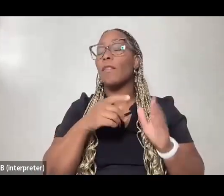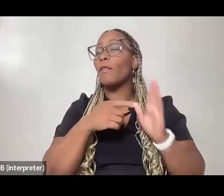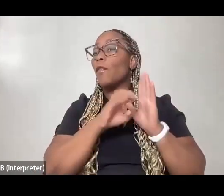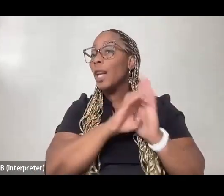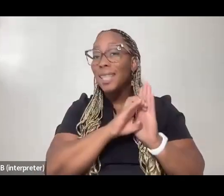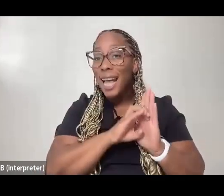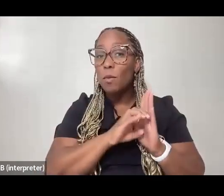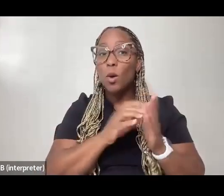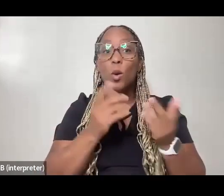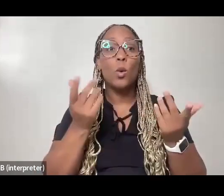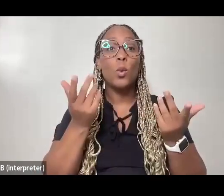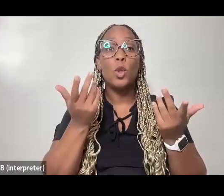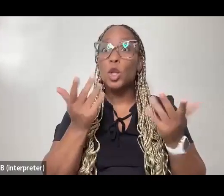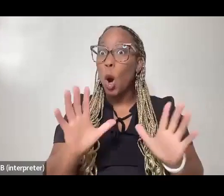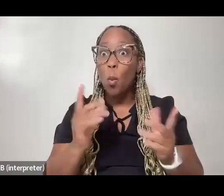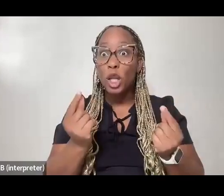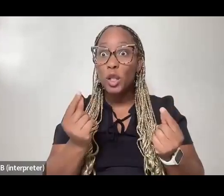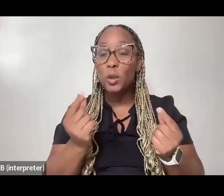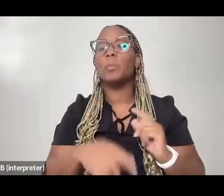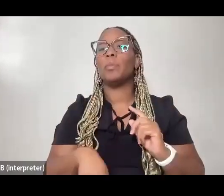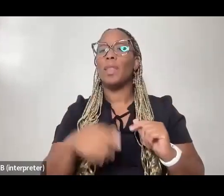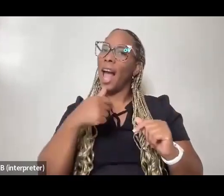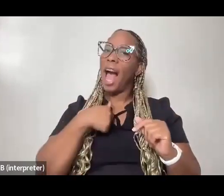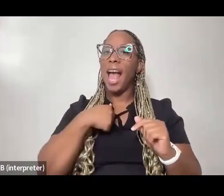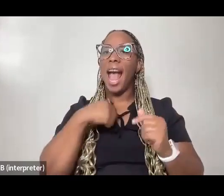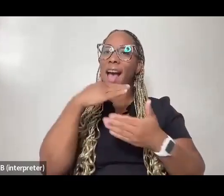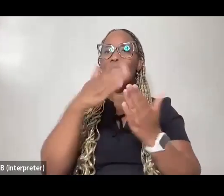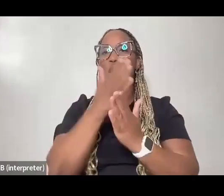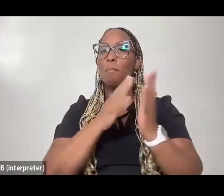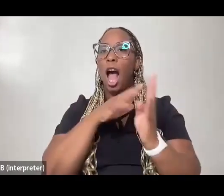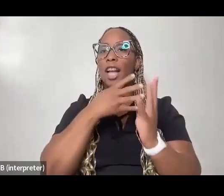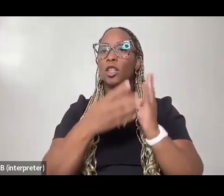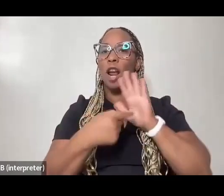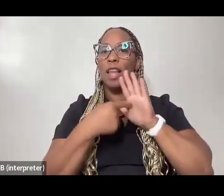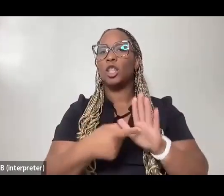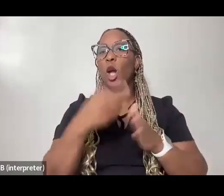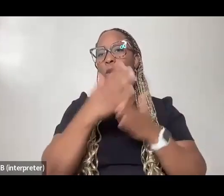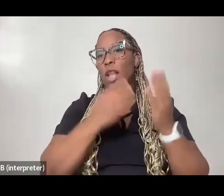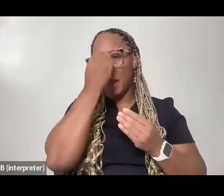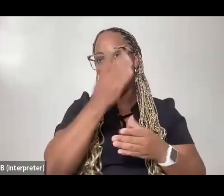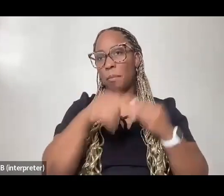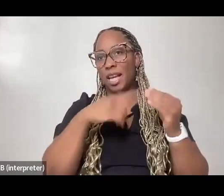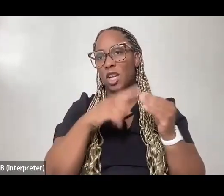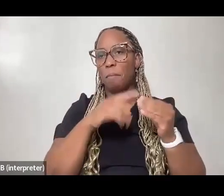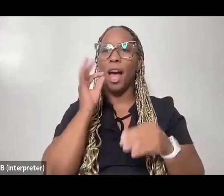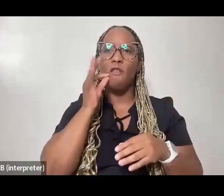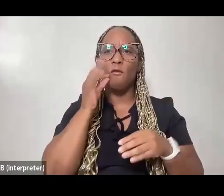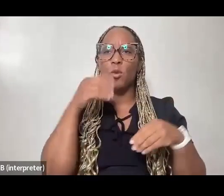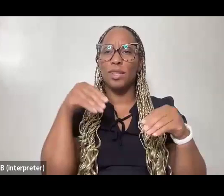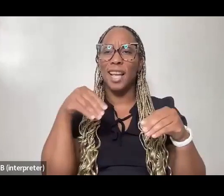want to do is say, I have a pie chart on my screen that shows some information about fruit sales.